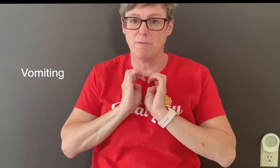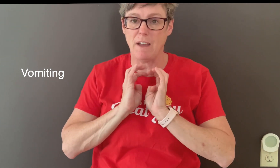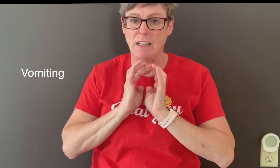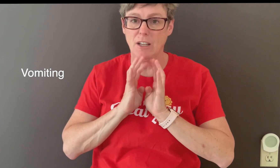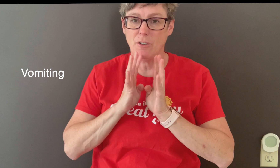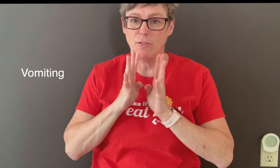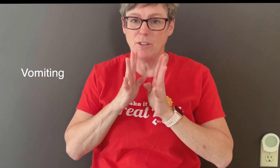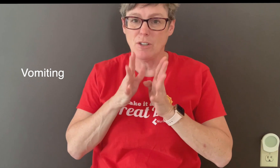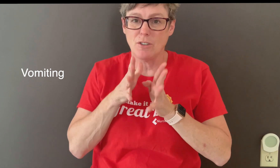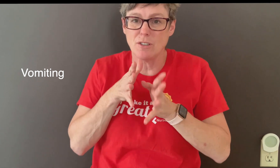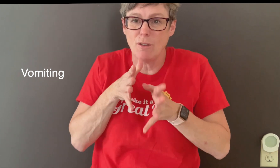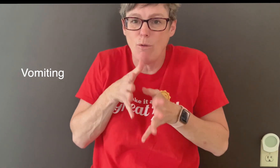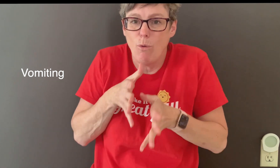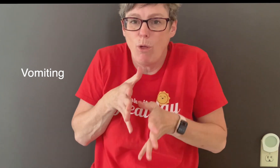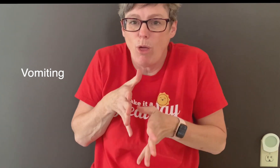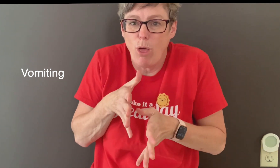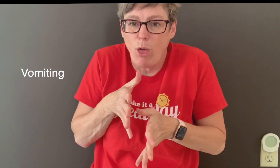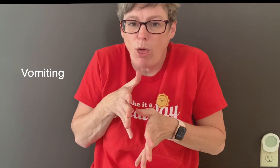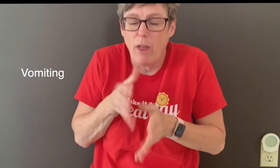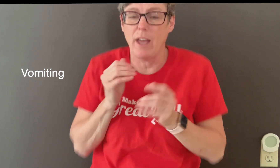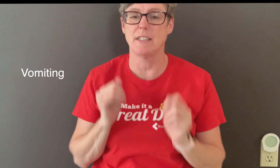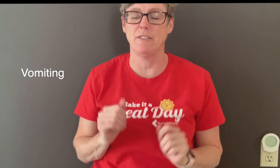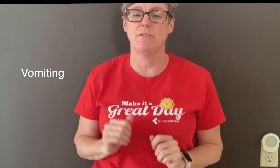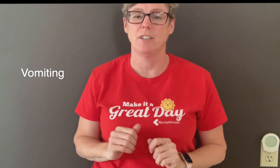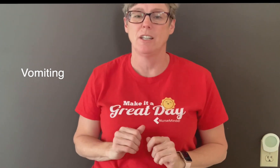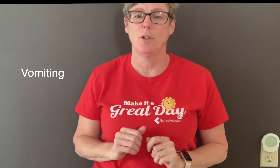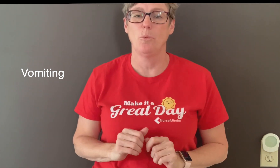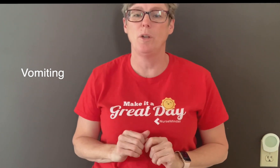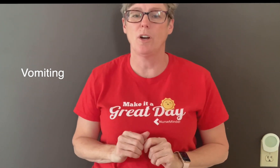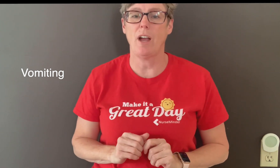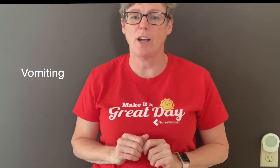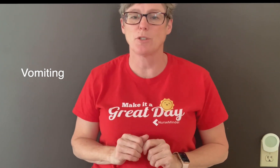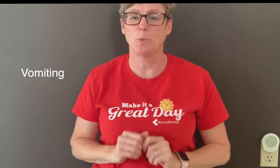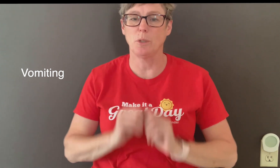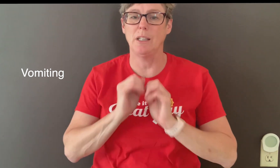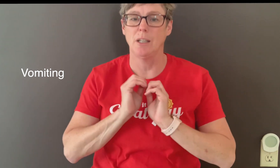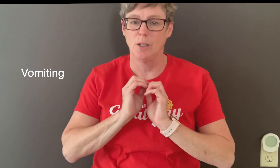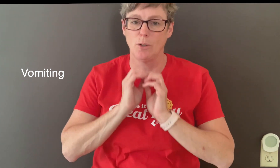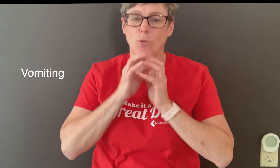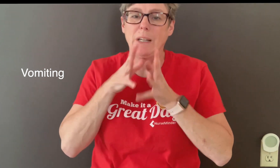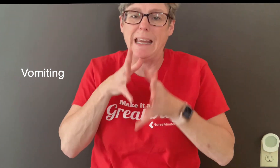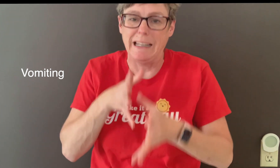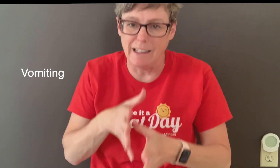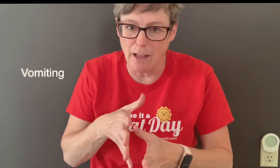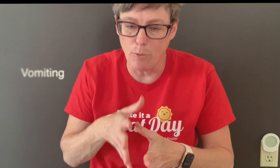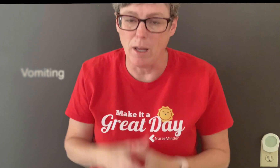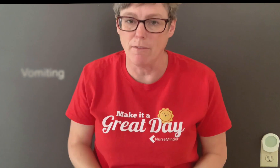fanning out our fingers as if we are actually creating that wave